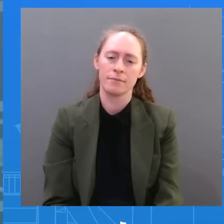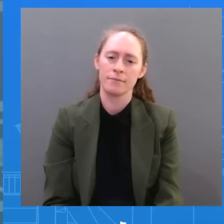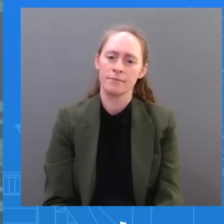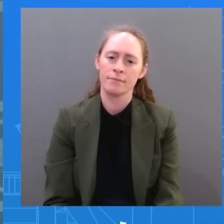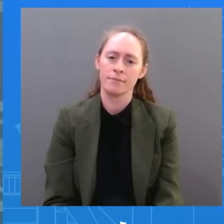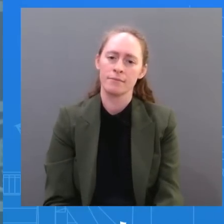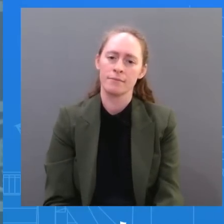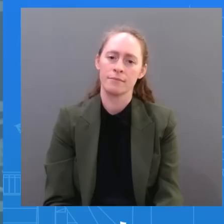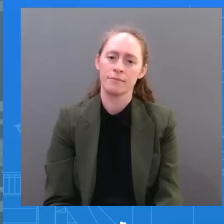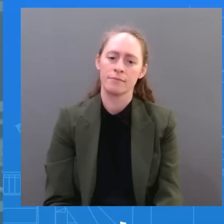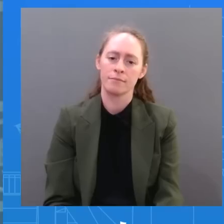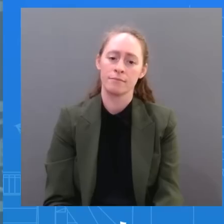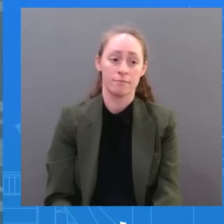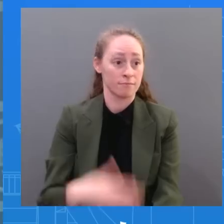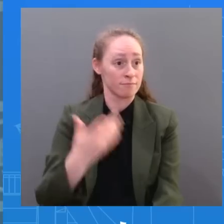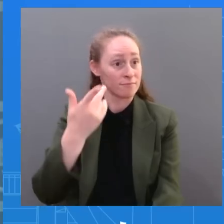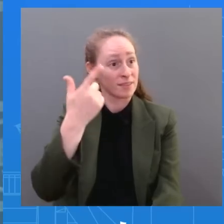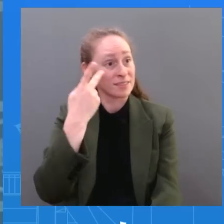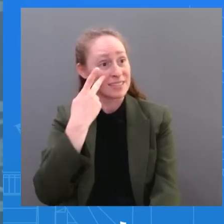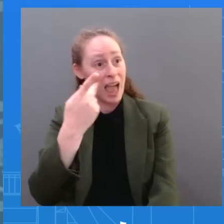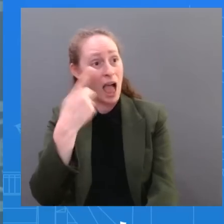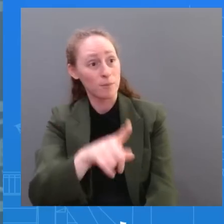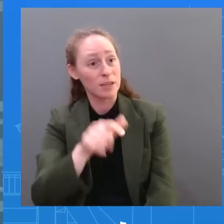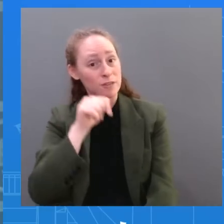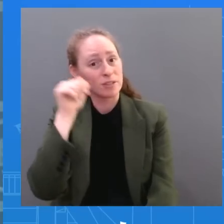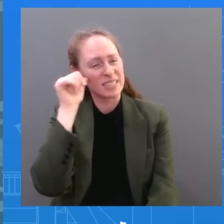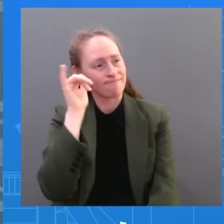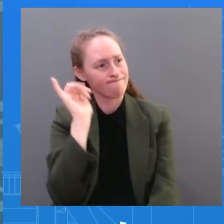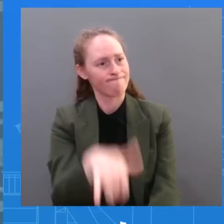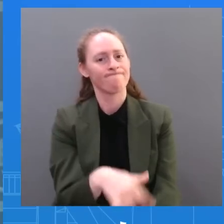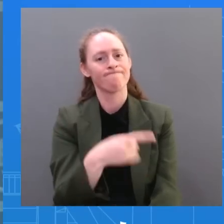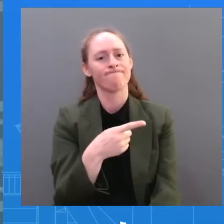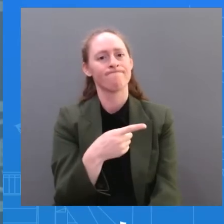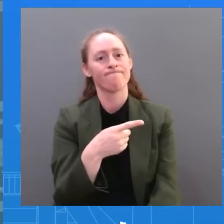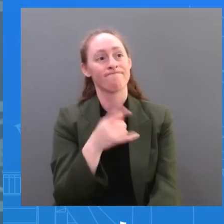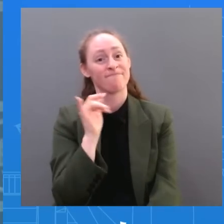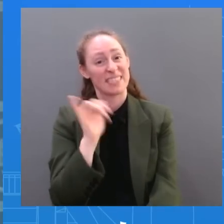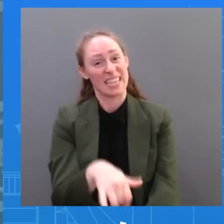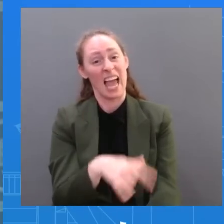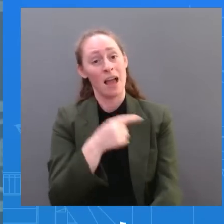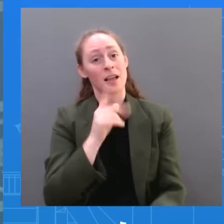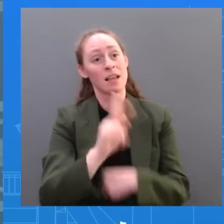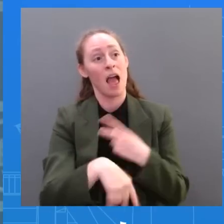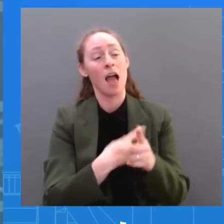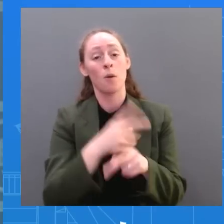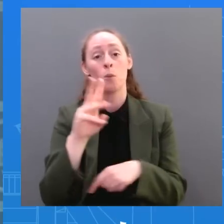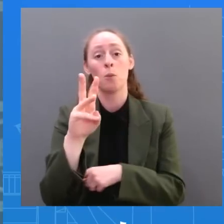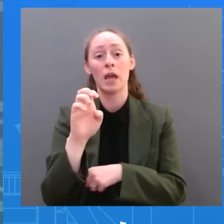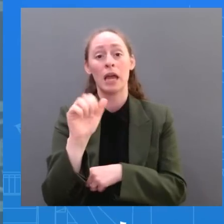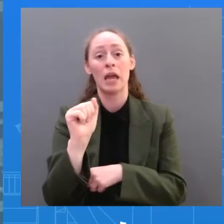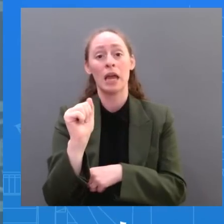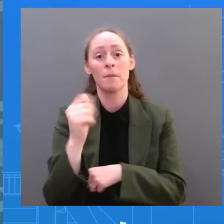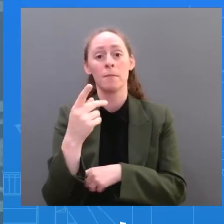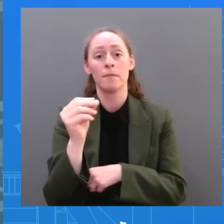we saw an assault weapon was used in a horrific, horrific event yesterday in Highland Park.